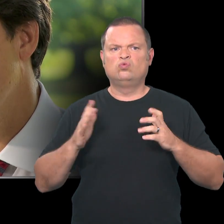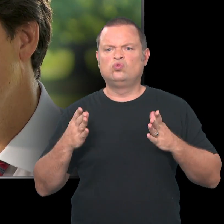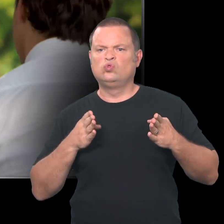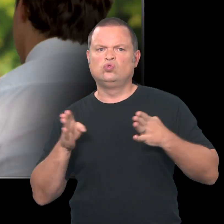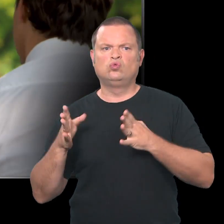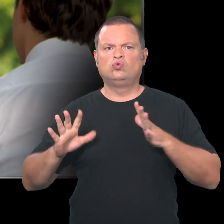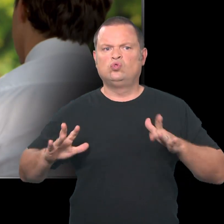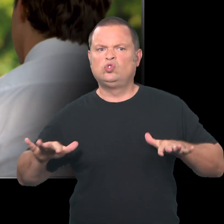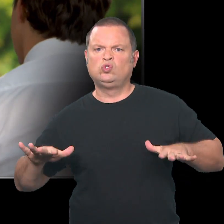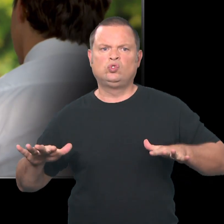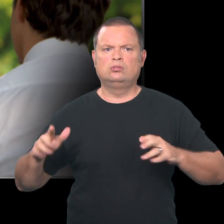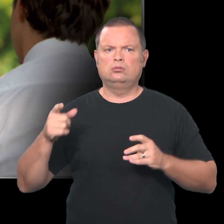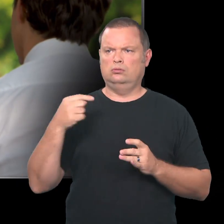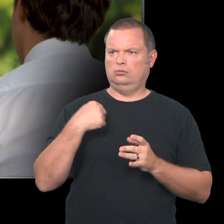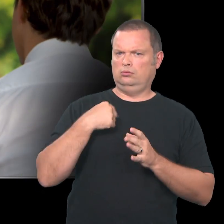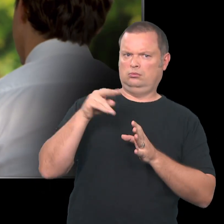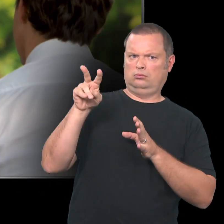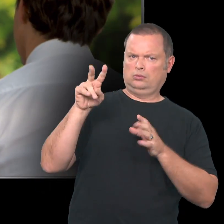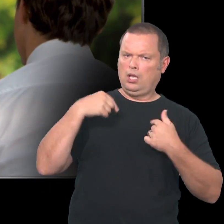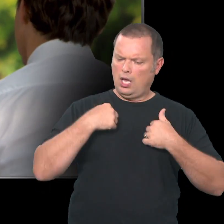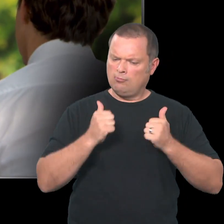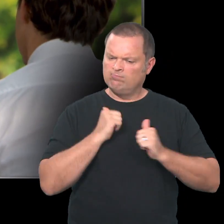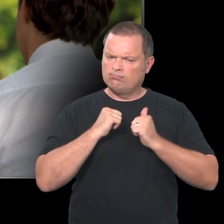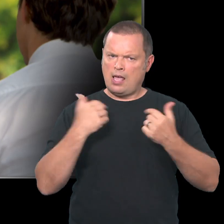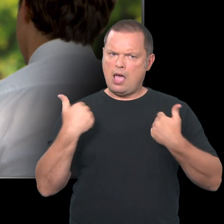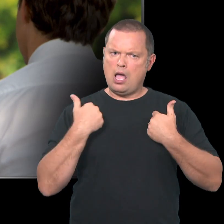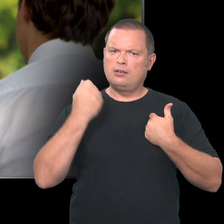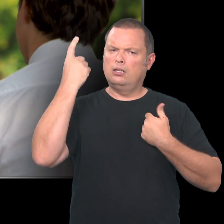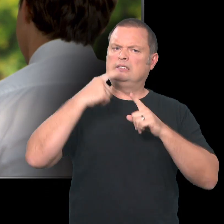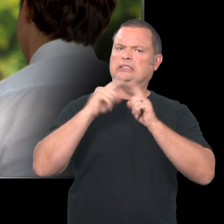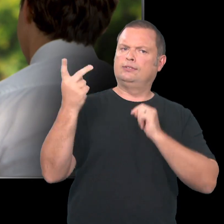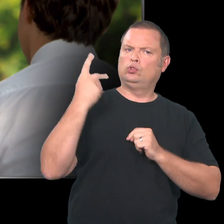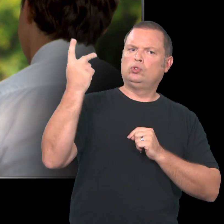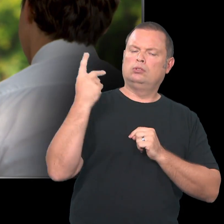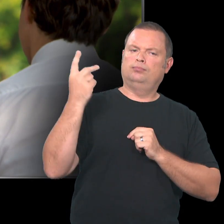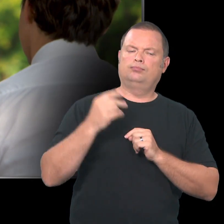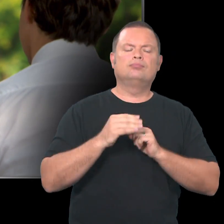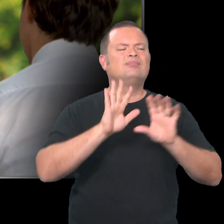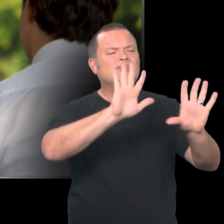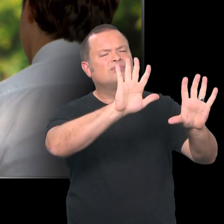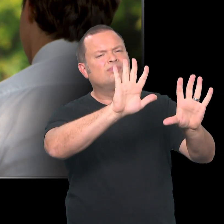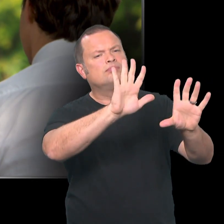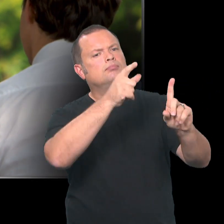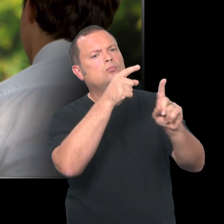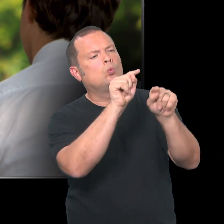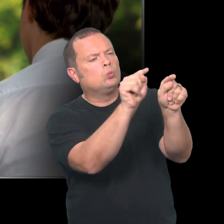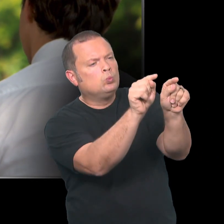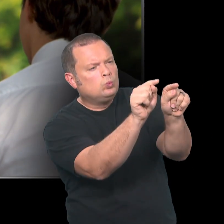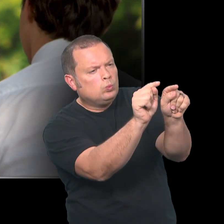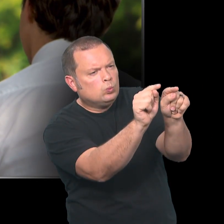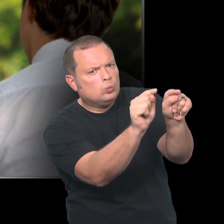it's in his lack of ambition for this country. But on you, personally, what is it about Justin Trudeau